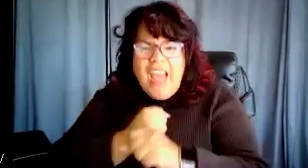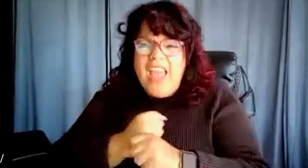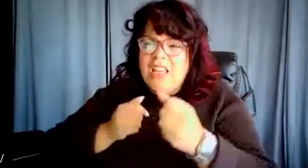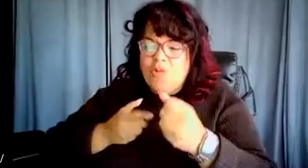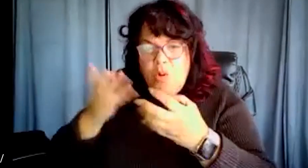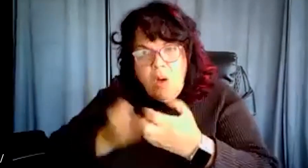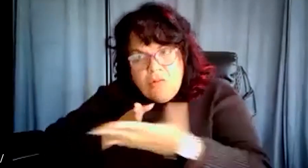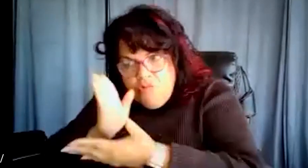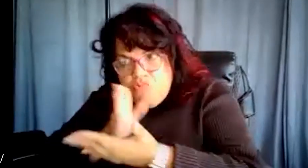and justice and rights.